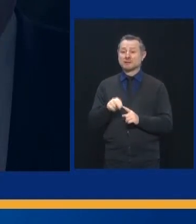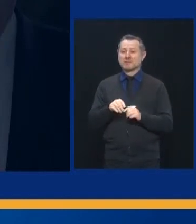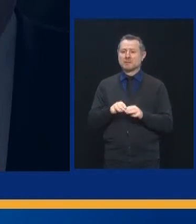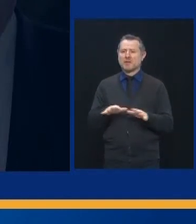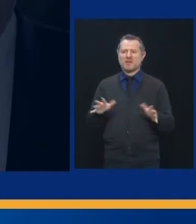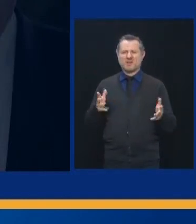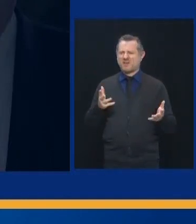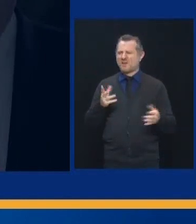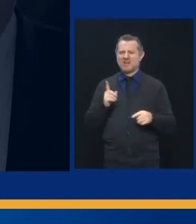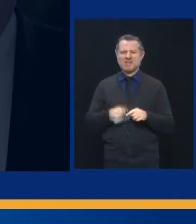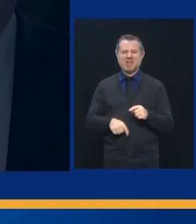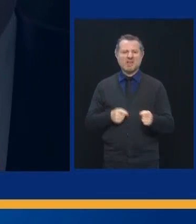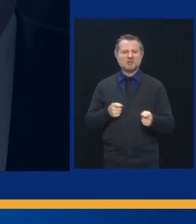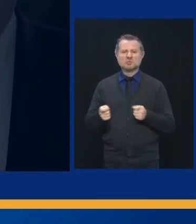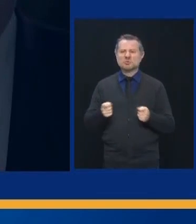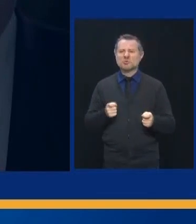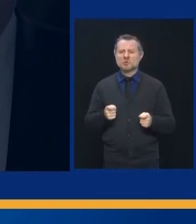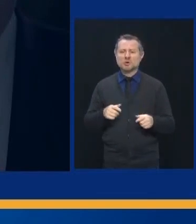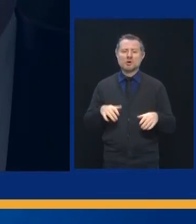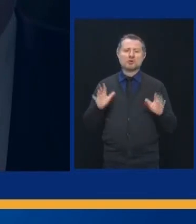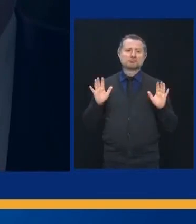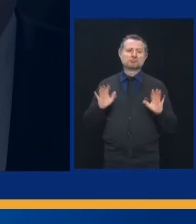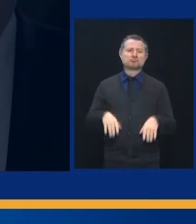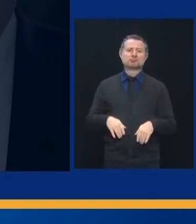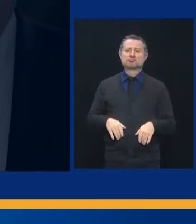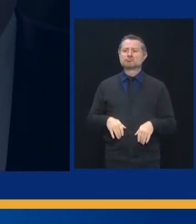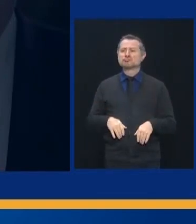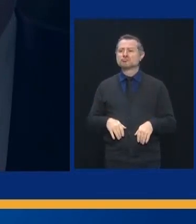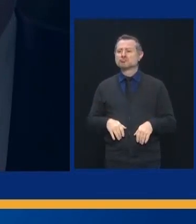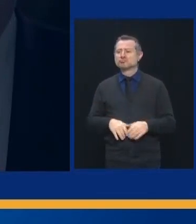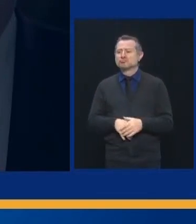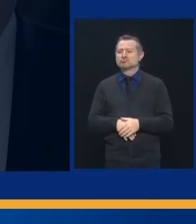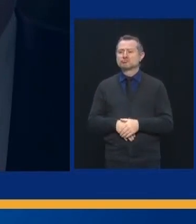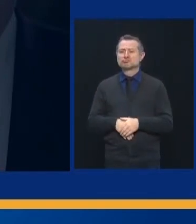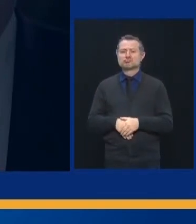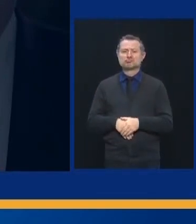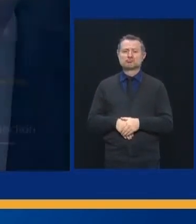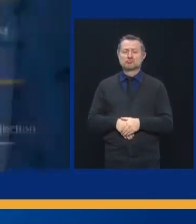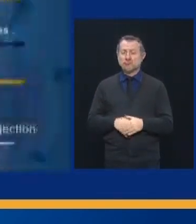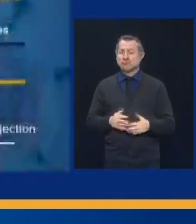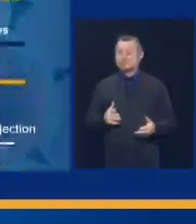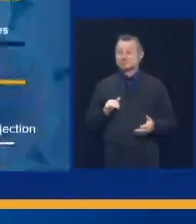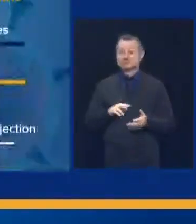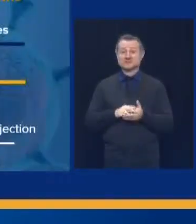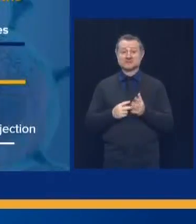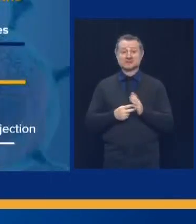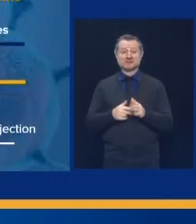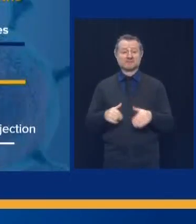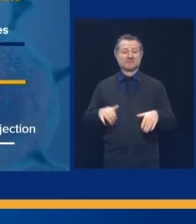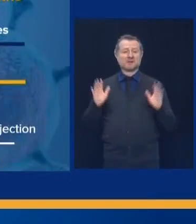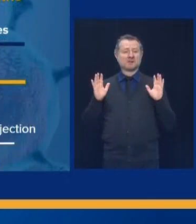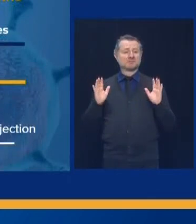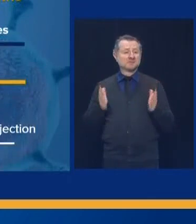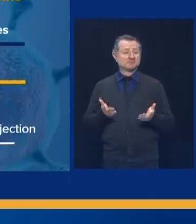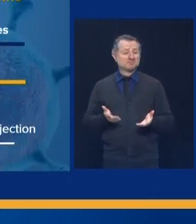CAPITULATION. THE VIRUS ATTACKS IN JANUARY. THEY SAY WE CAN'T CONTROL IT.